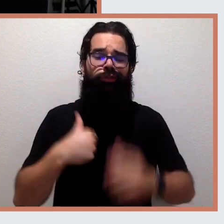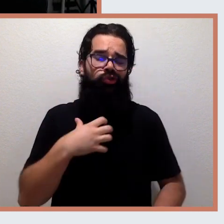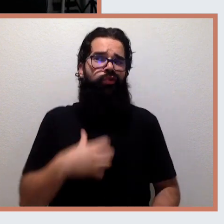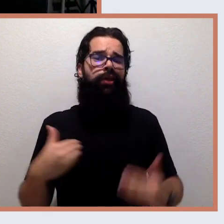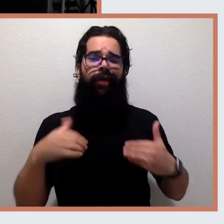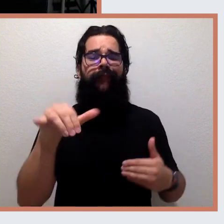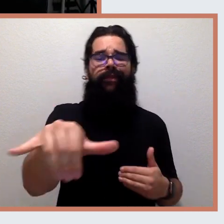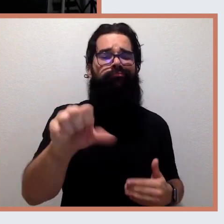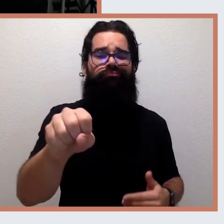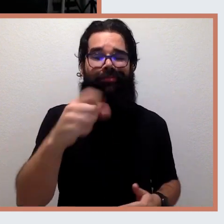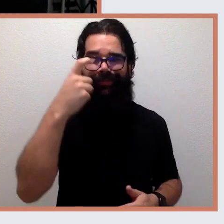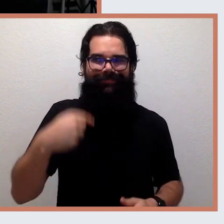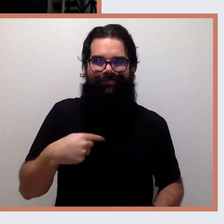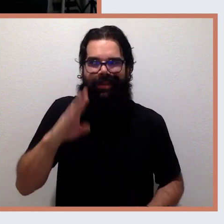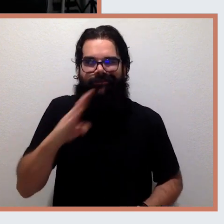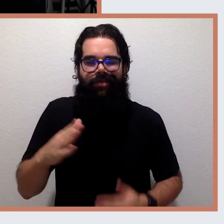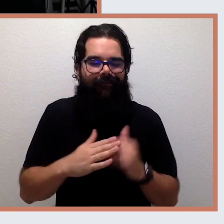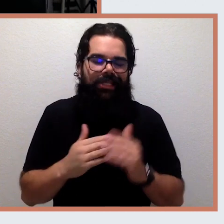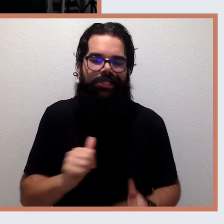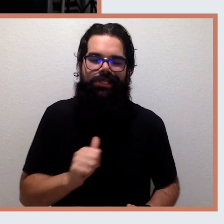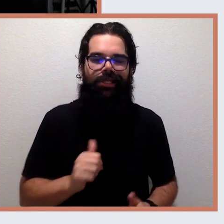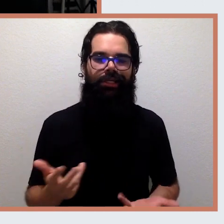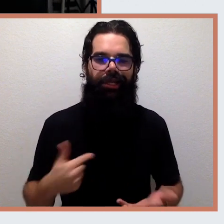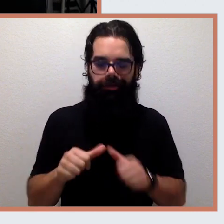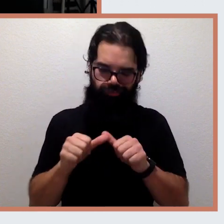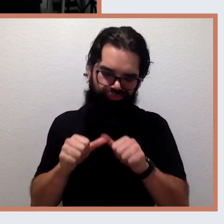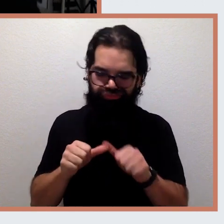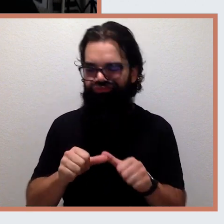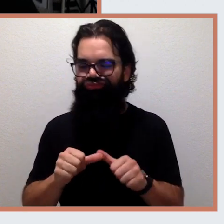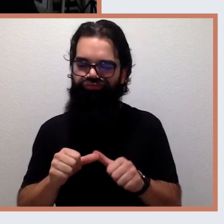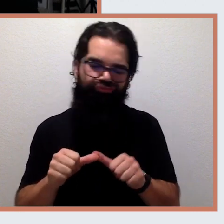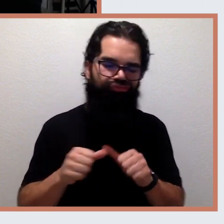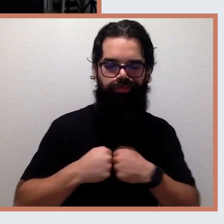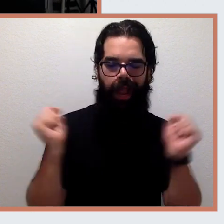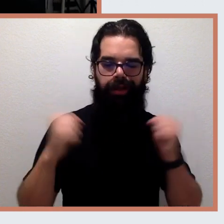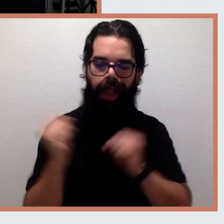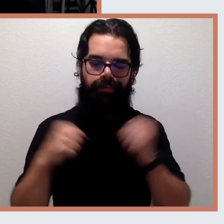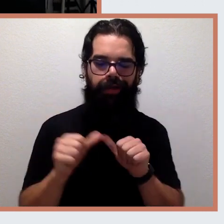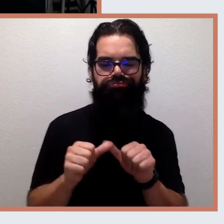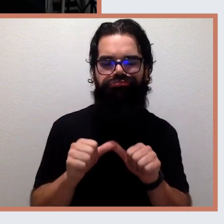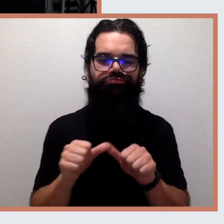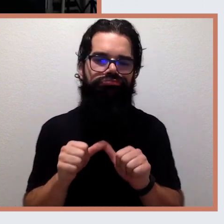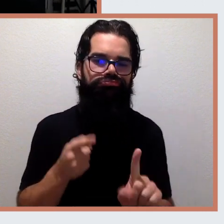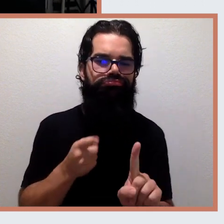in comfortability and you're happy with that, that's amazing, that's awesome. I wish I had that. I'm never comfortable. So I would say, you know,